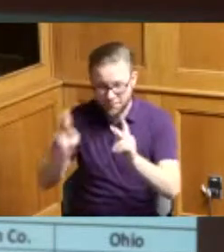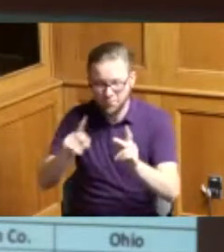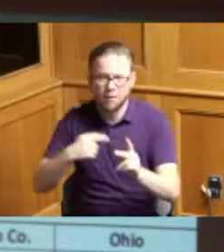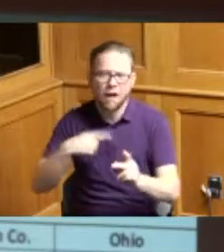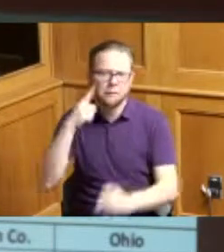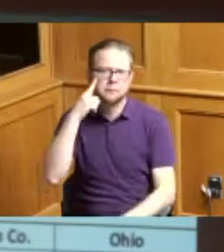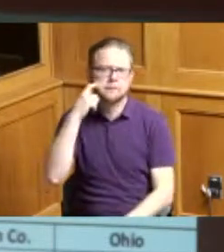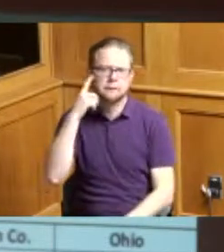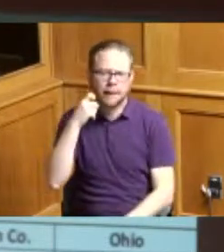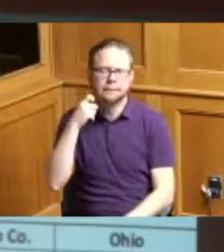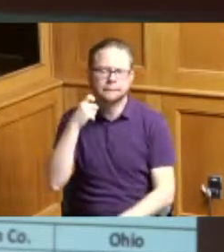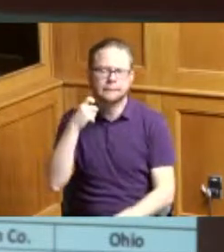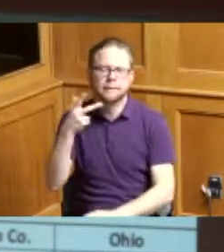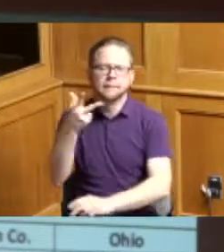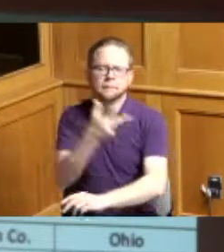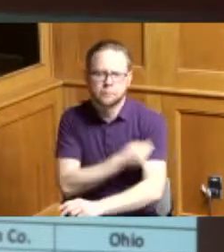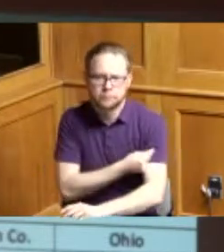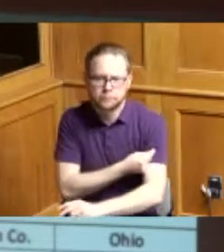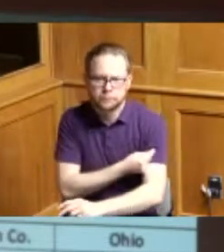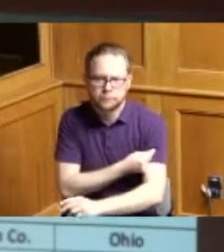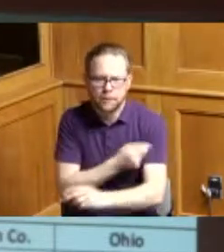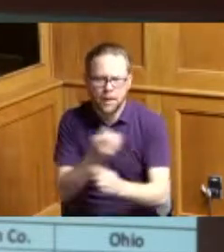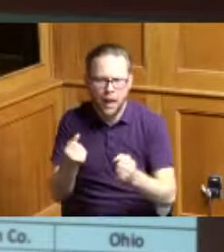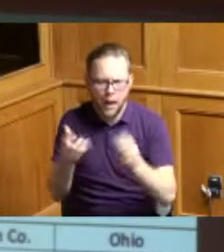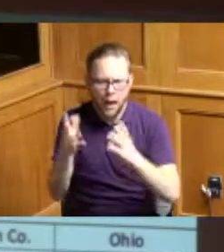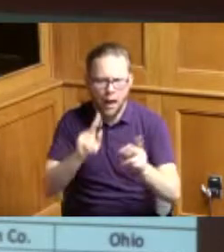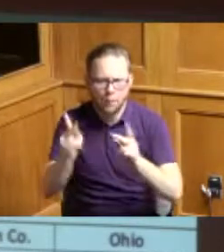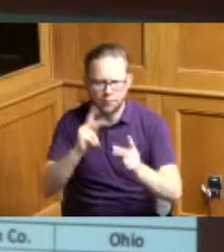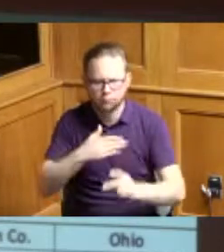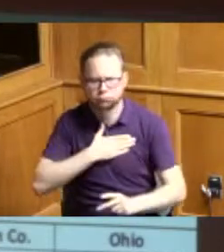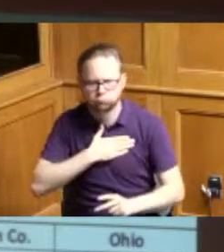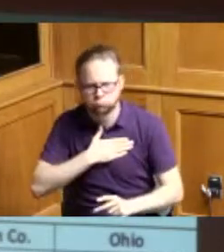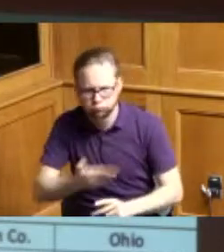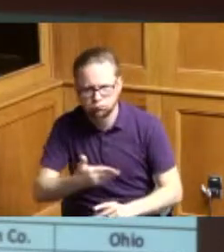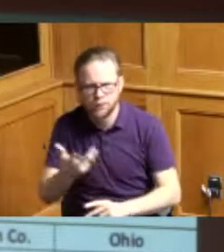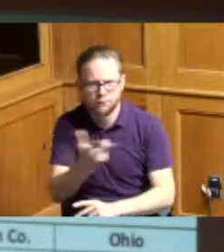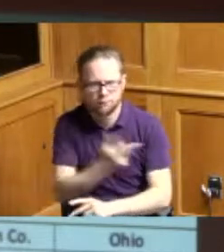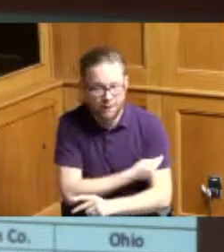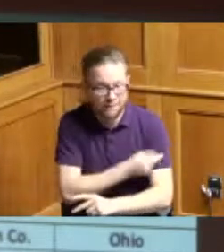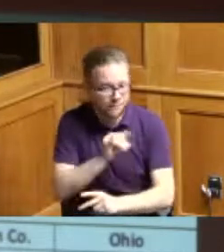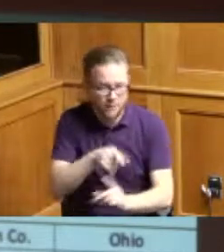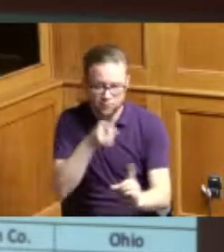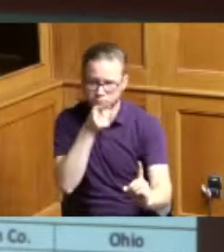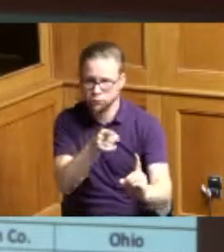rates we know that vaccinations is the number one key for keeping individuals out of the hospital